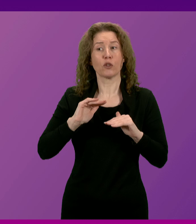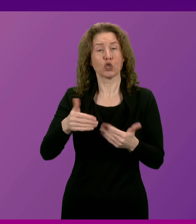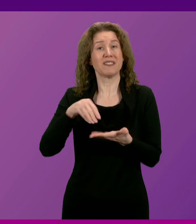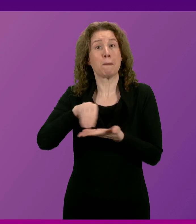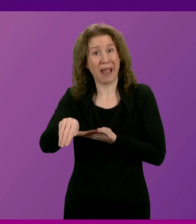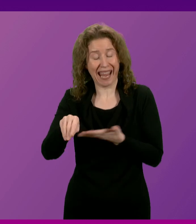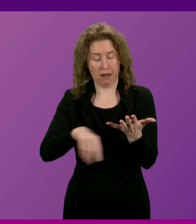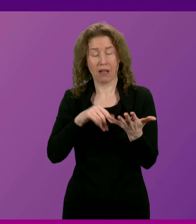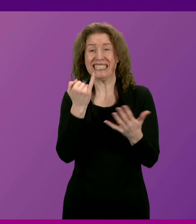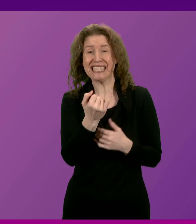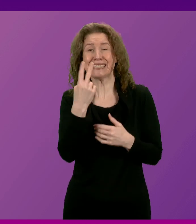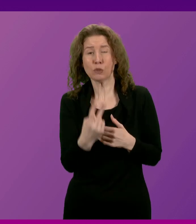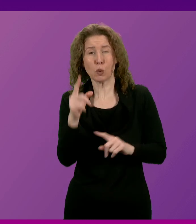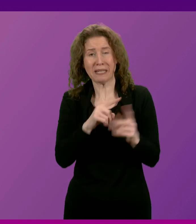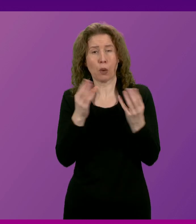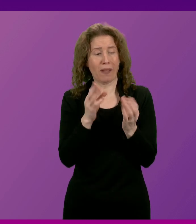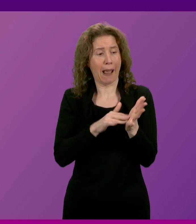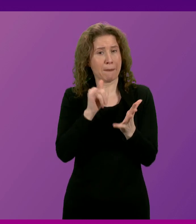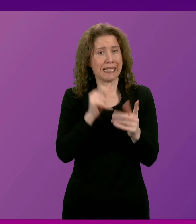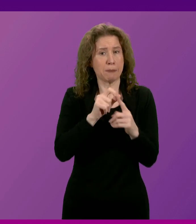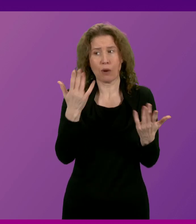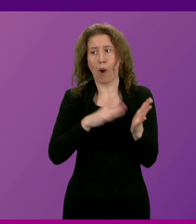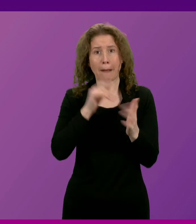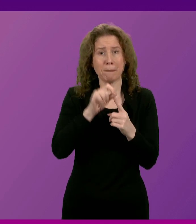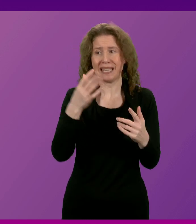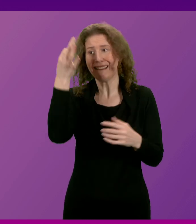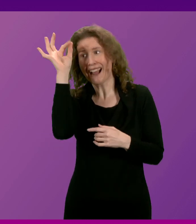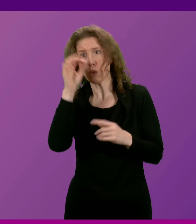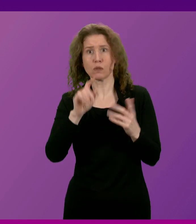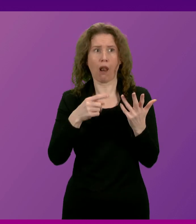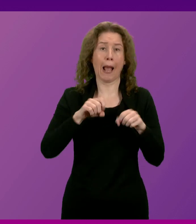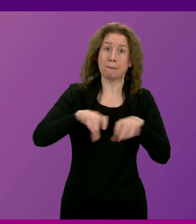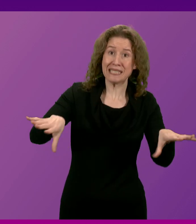62 meetings with MSPs, members of Parliament or councillors, and media engagements;